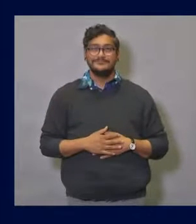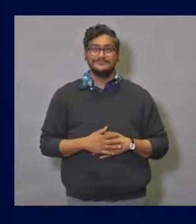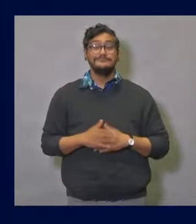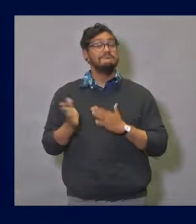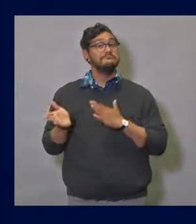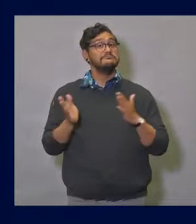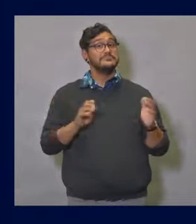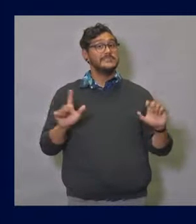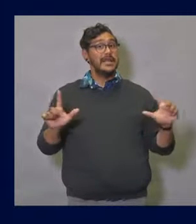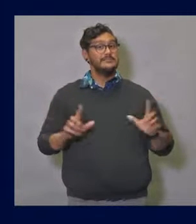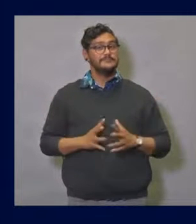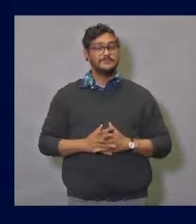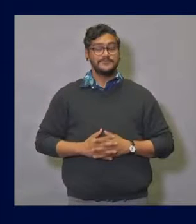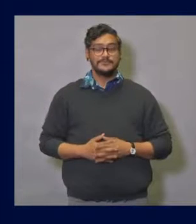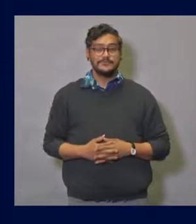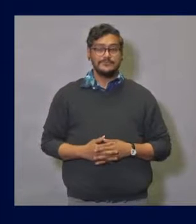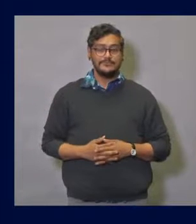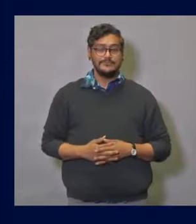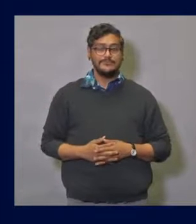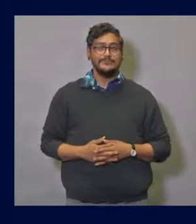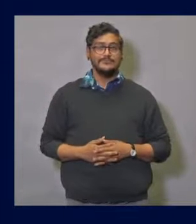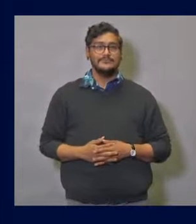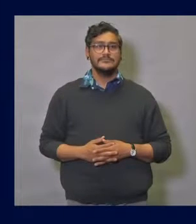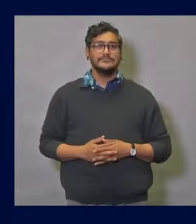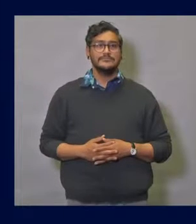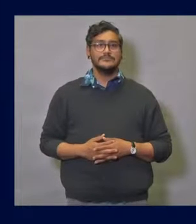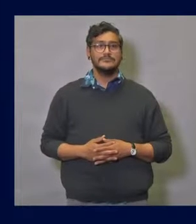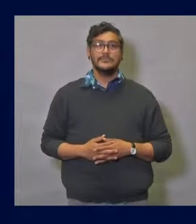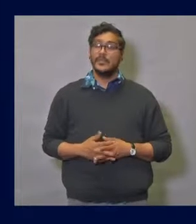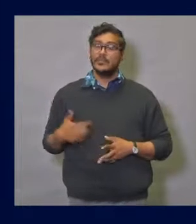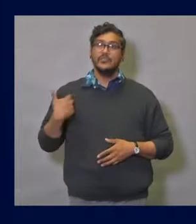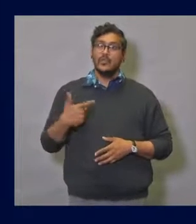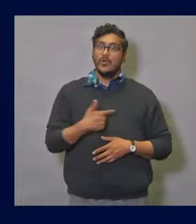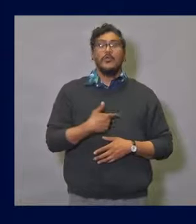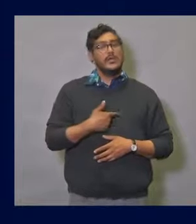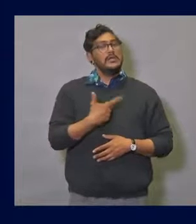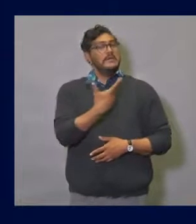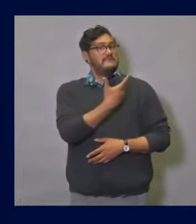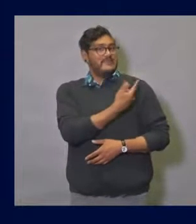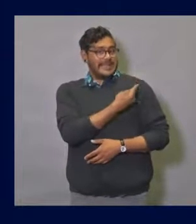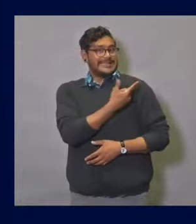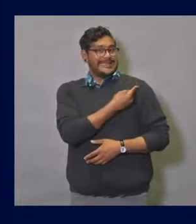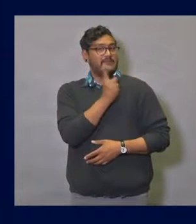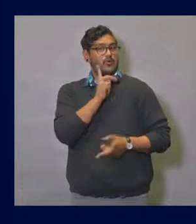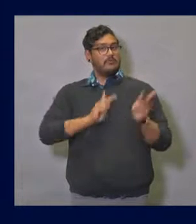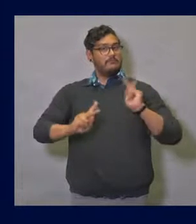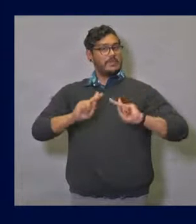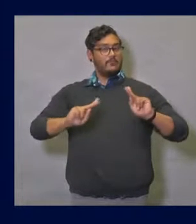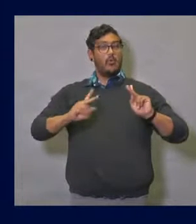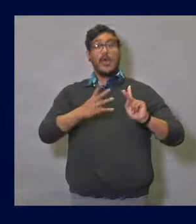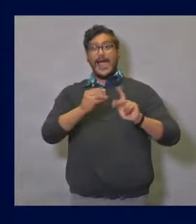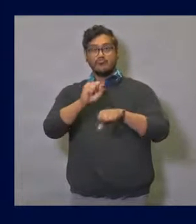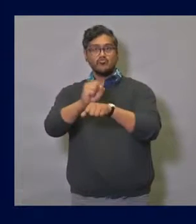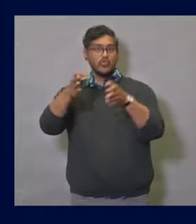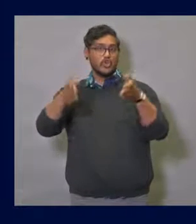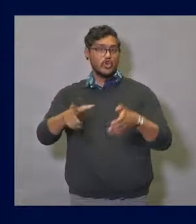DEL CONDADO DE LOS ÁNGELES, ESE CUADRO NO VA A INTERRUMPIR EL IMPULSO DEL CONDADO Y EL AUMENTO DE LA TASA DE